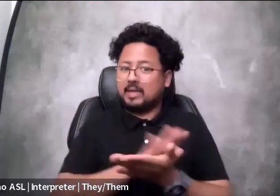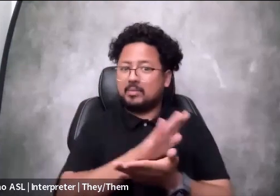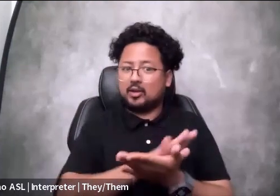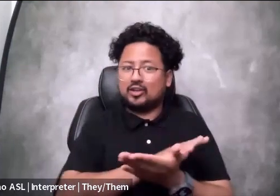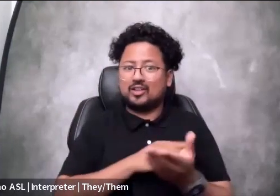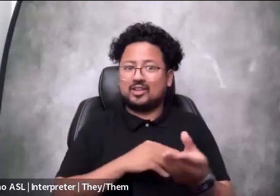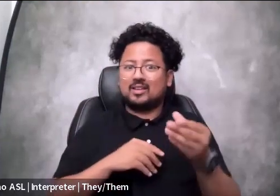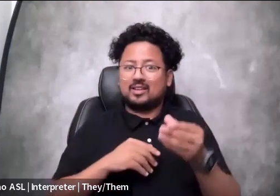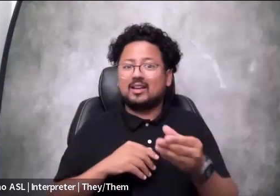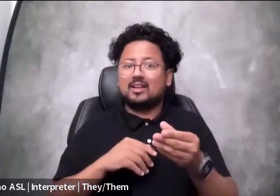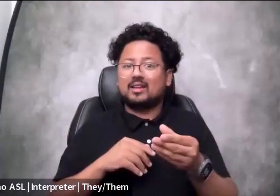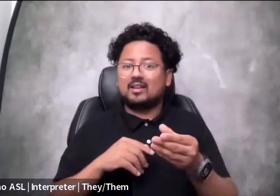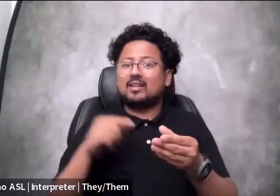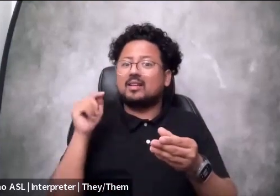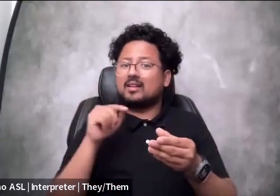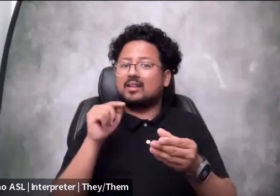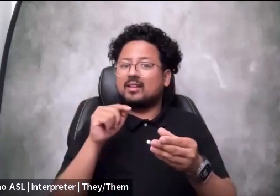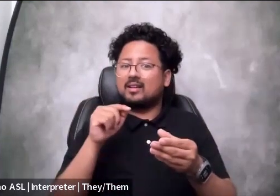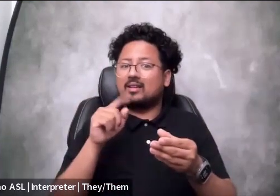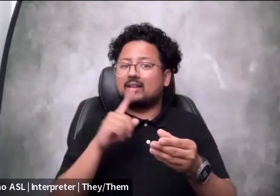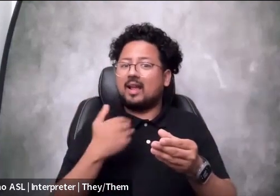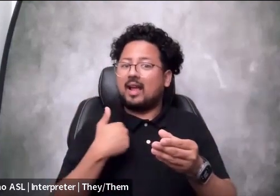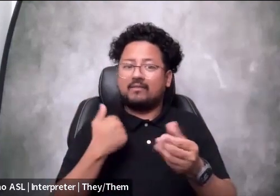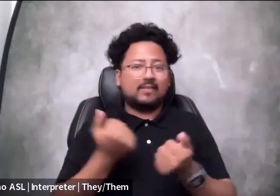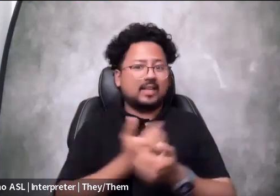out with had the front and the spine done as Melissa.